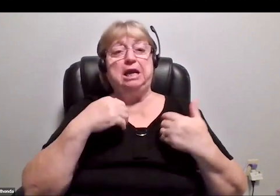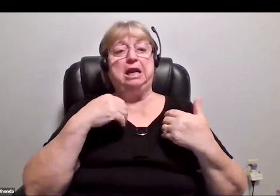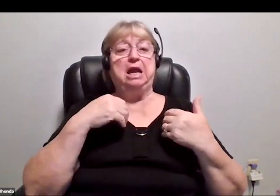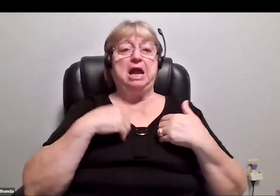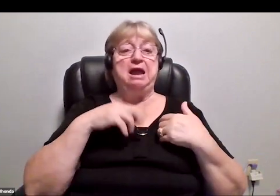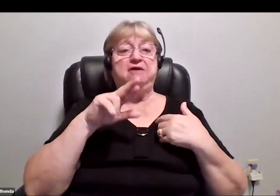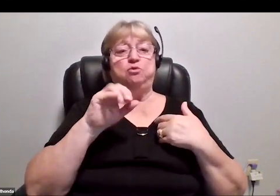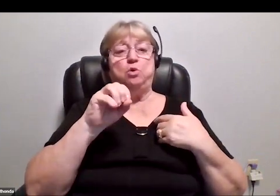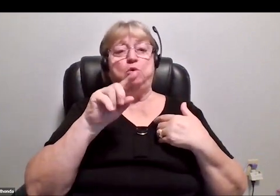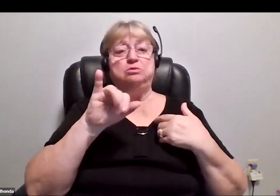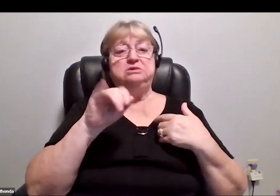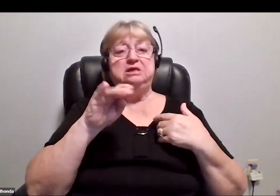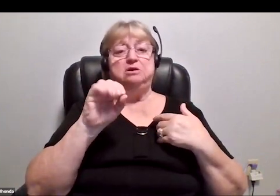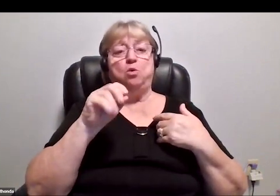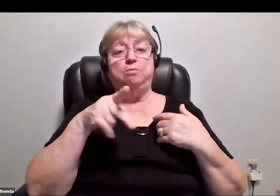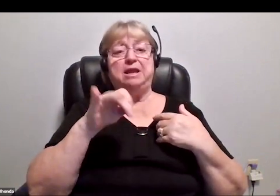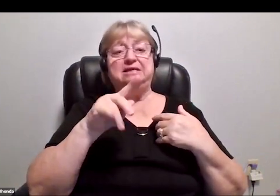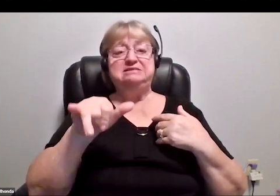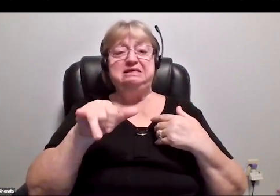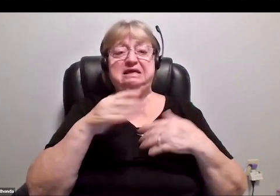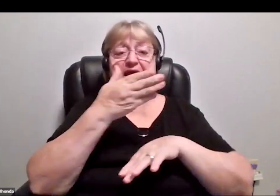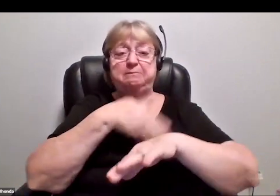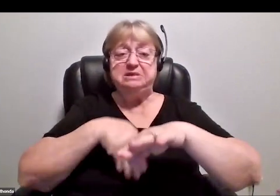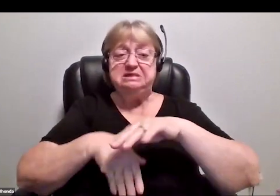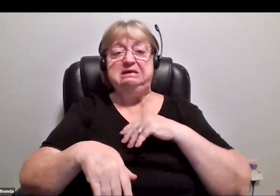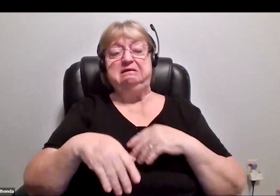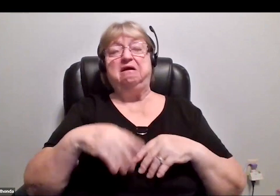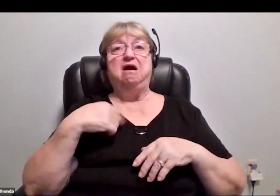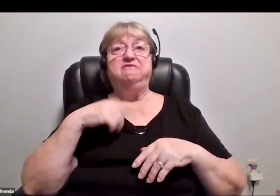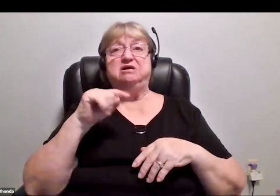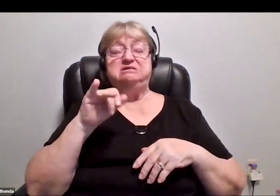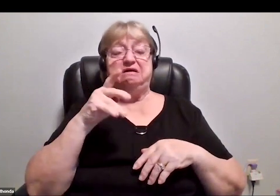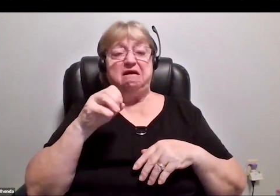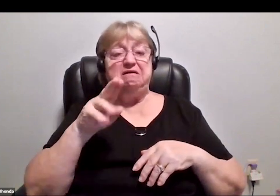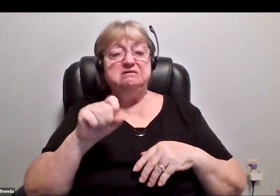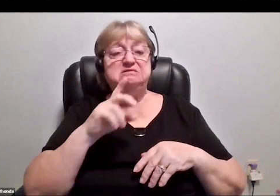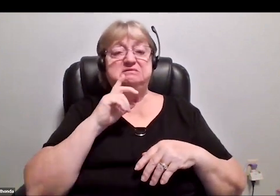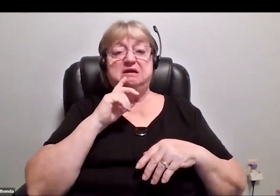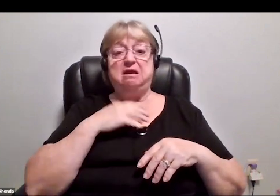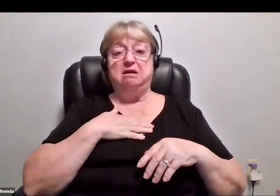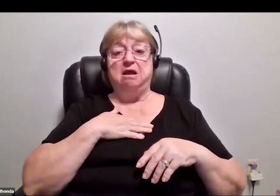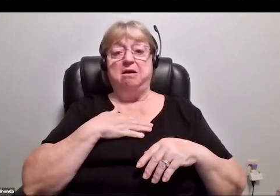sitting on a rock, my prosthetic leg next to me. Also, my foot is on backwards at knee level